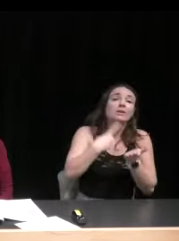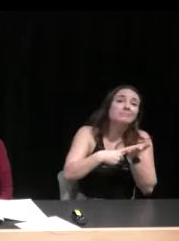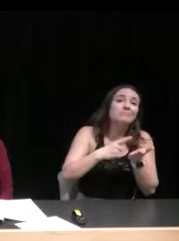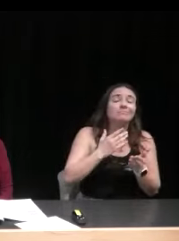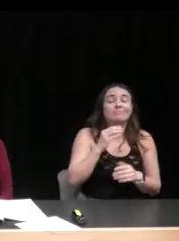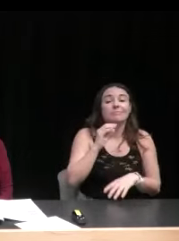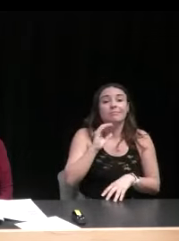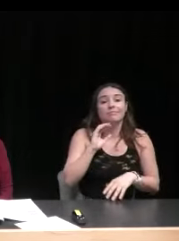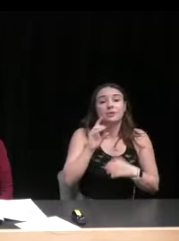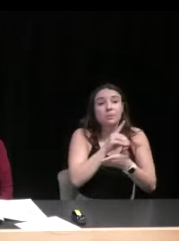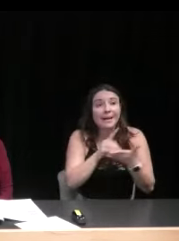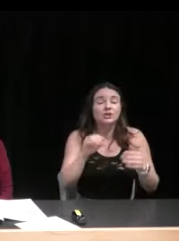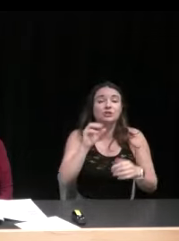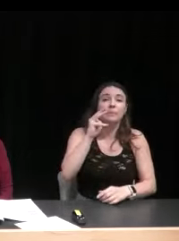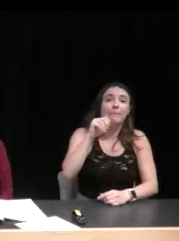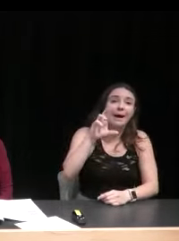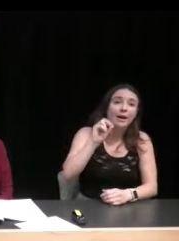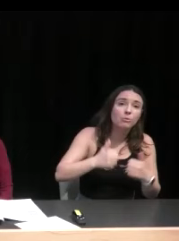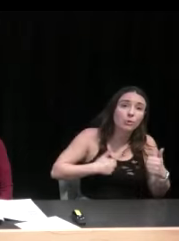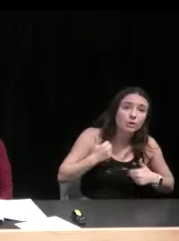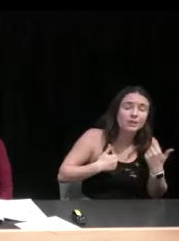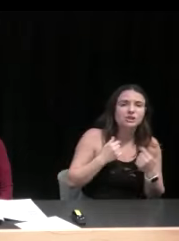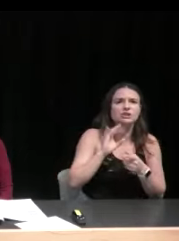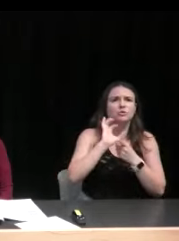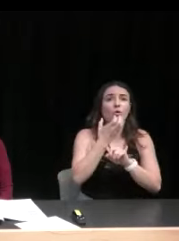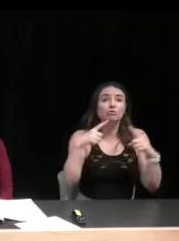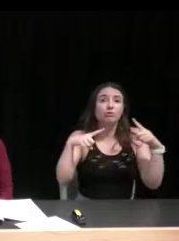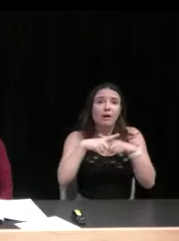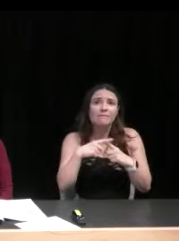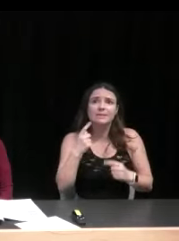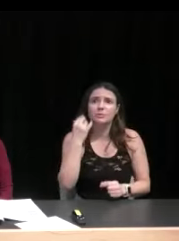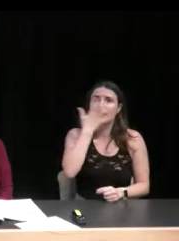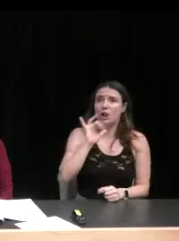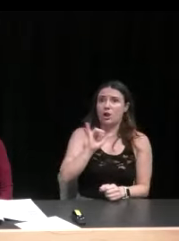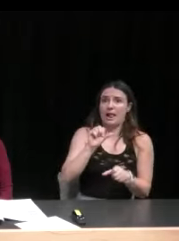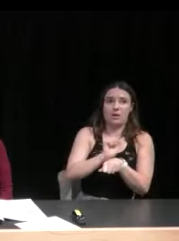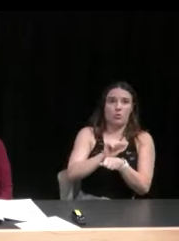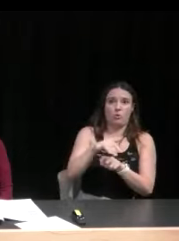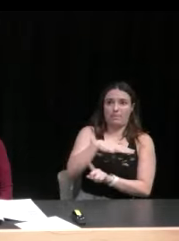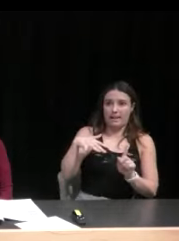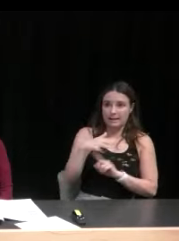we are working in hearing environments we'll talk about discrimination cultural conflicts